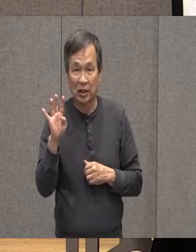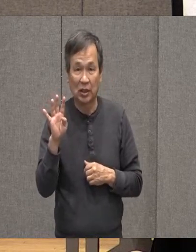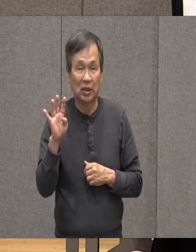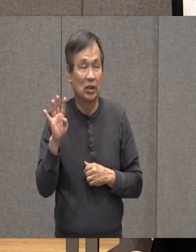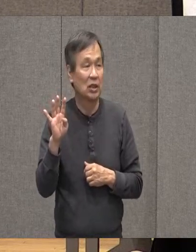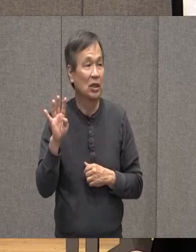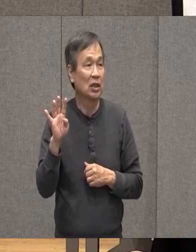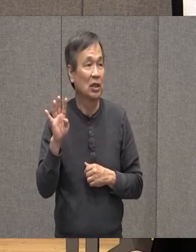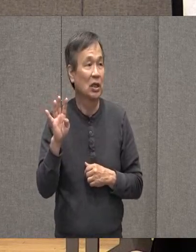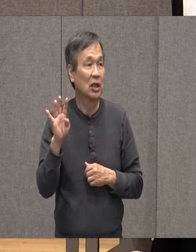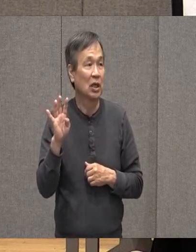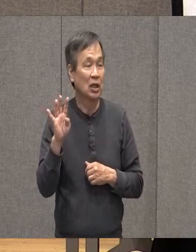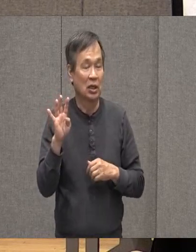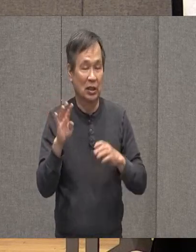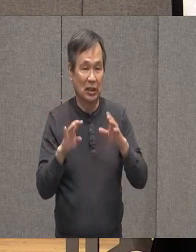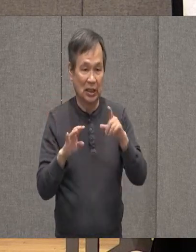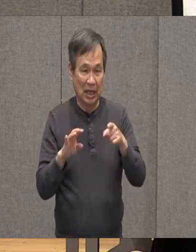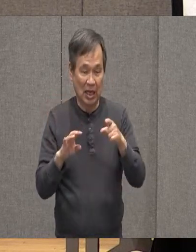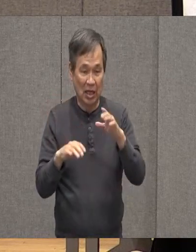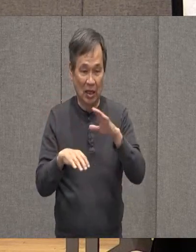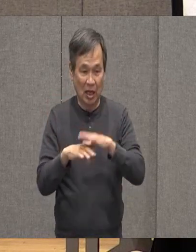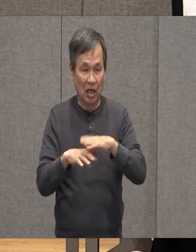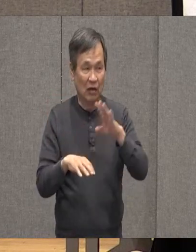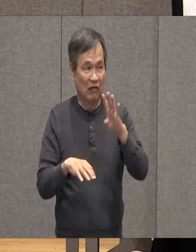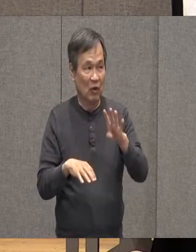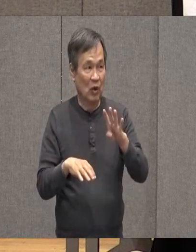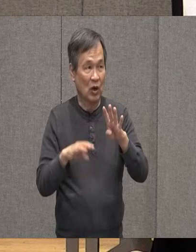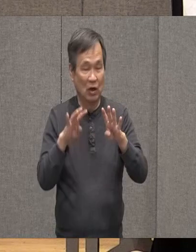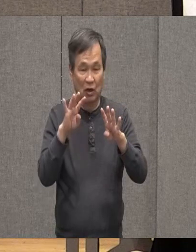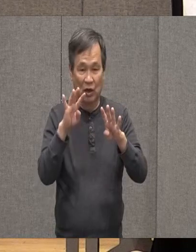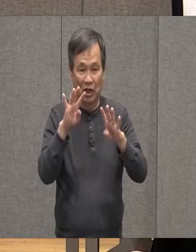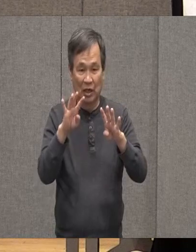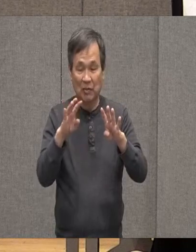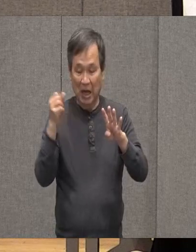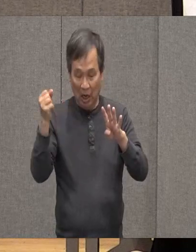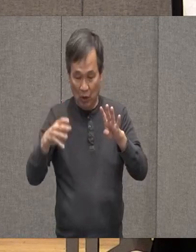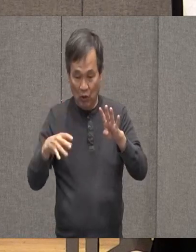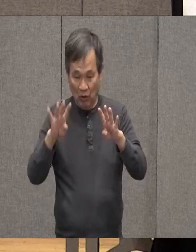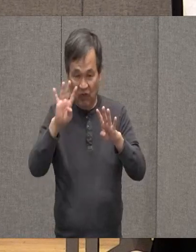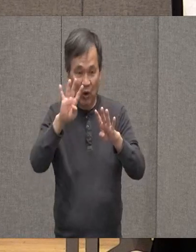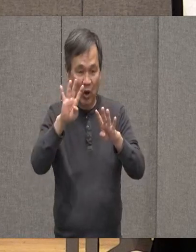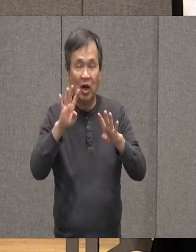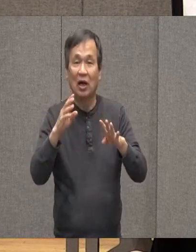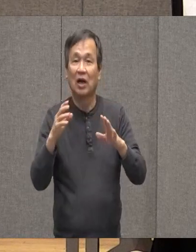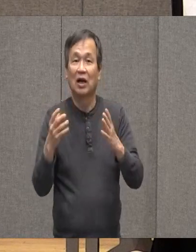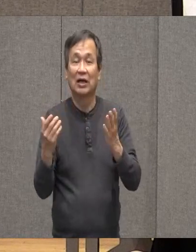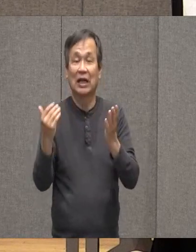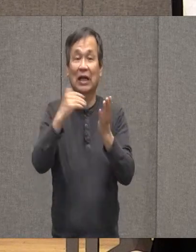and I was on the four, then I actually get an extra turn I get to roll again, how cool would that be?